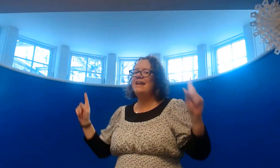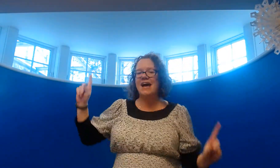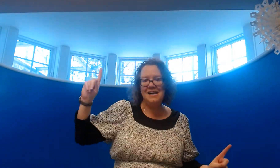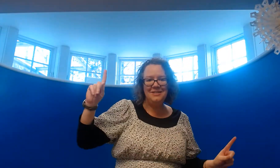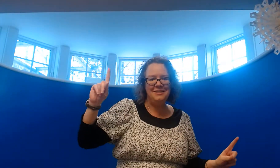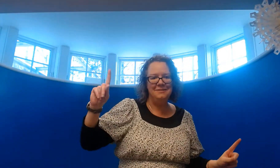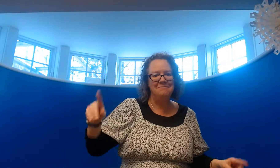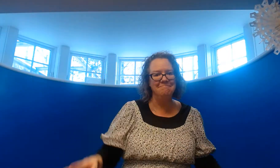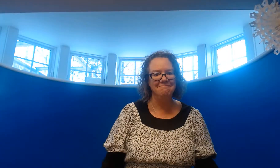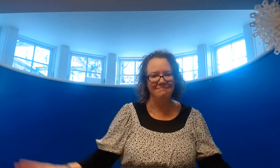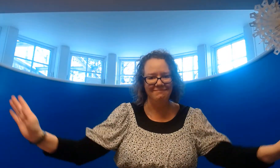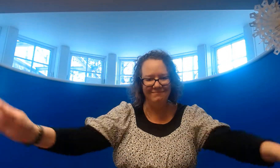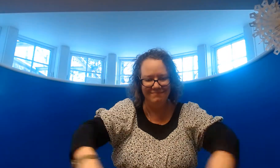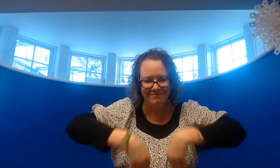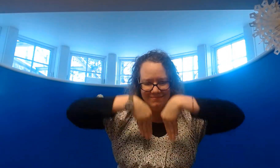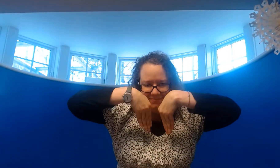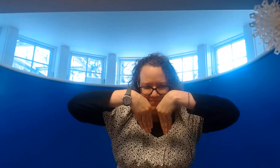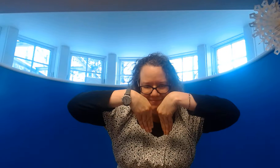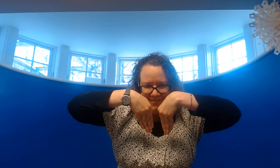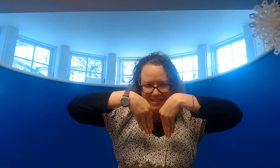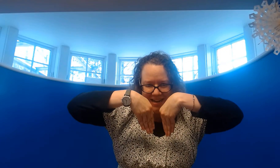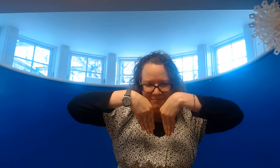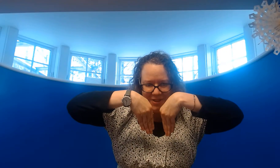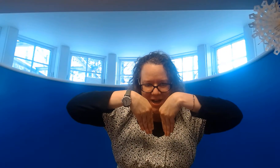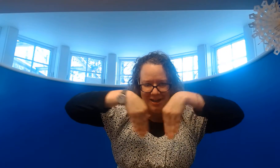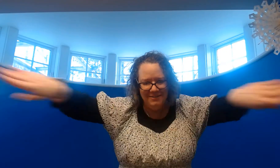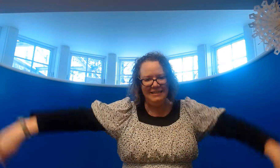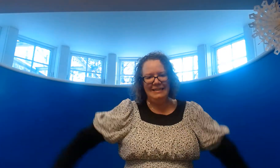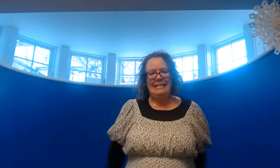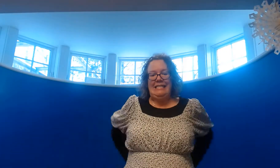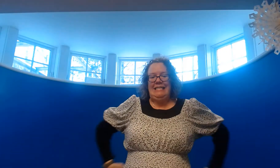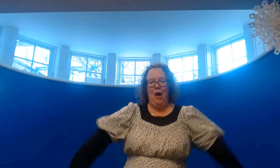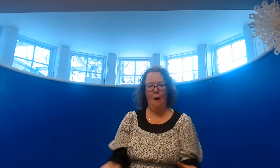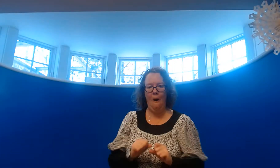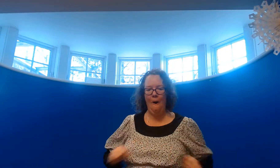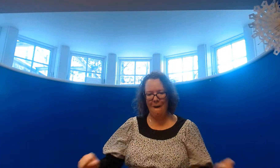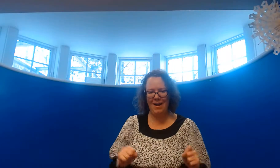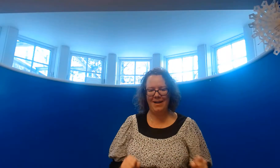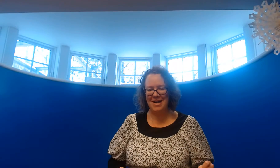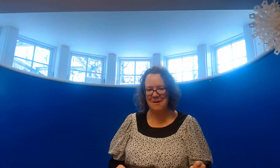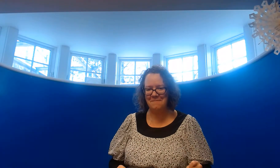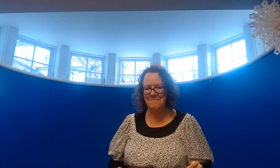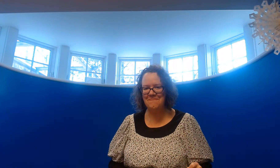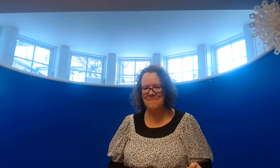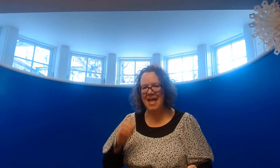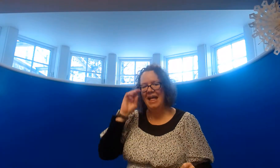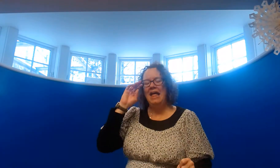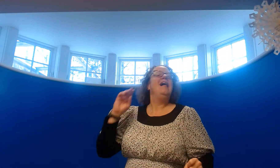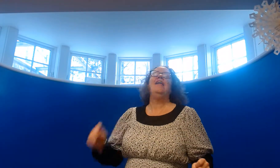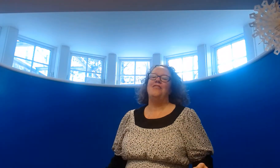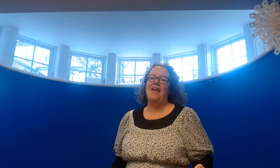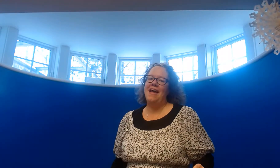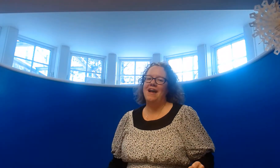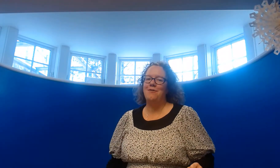It's time for the...Here we go.